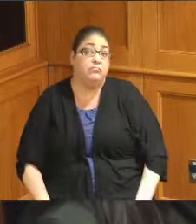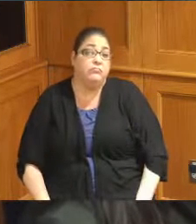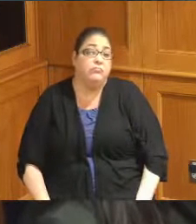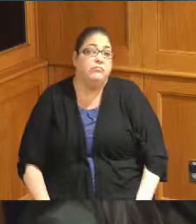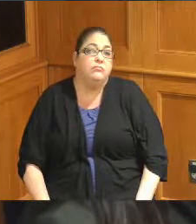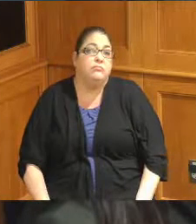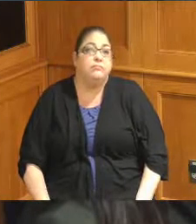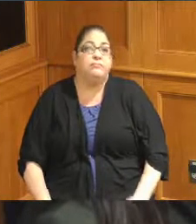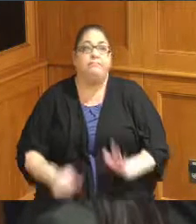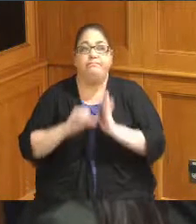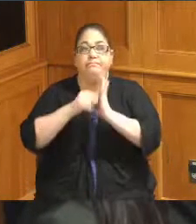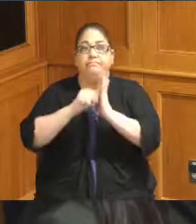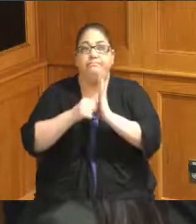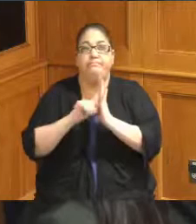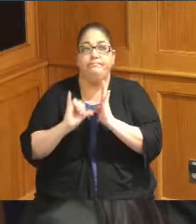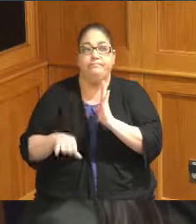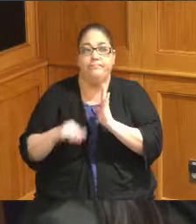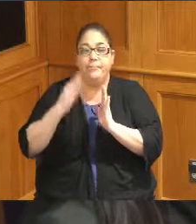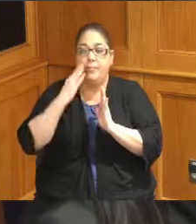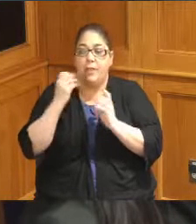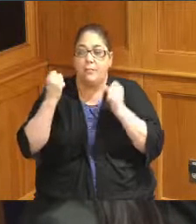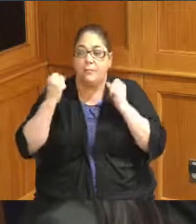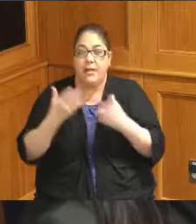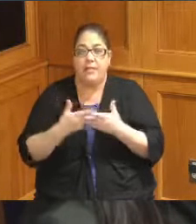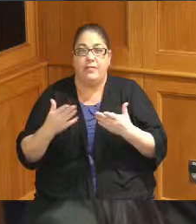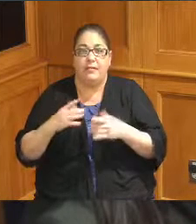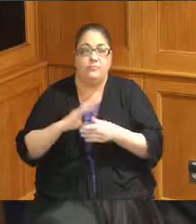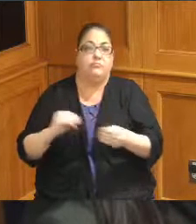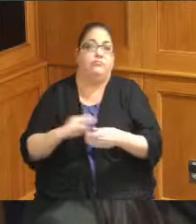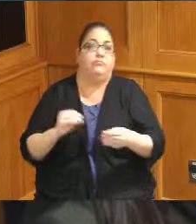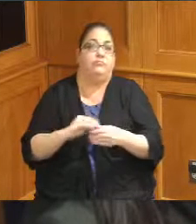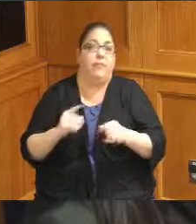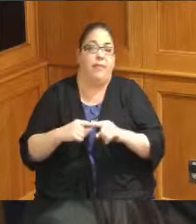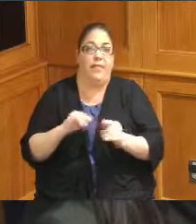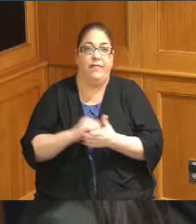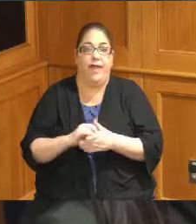wanted to highlight that because it's been a lot about it it's been a big PR campaign